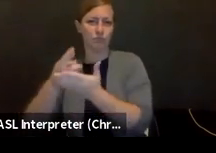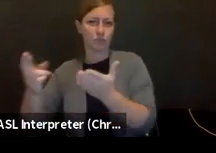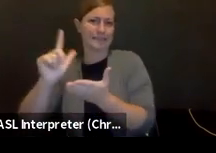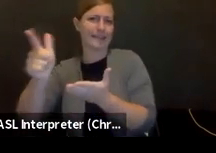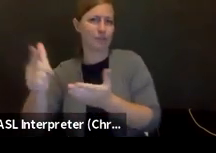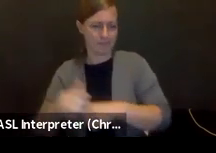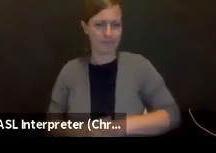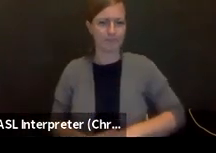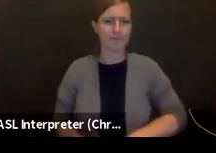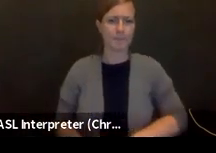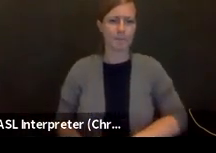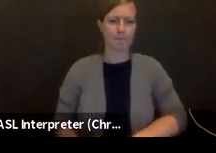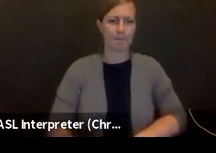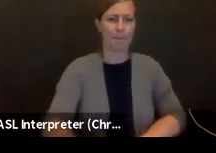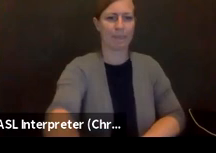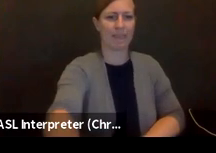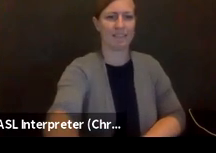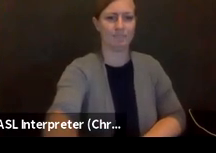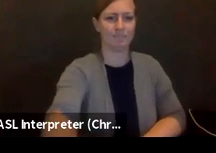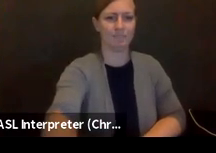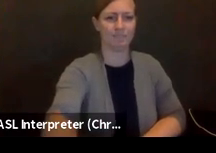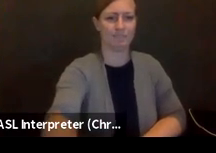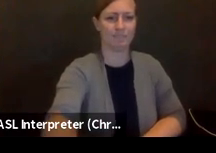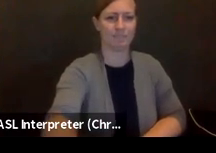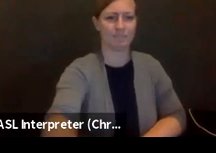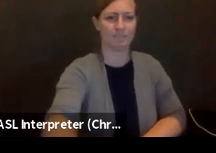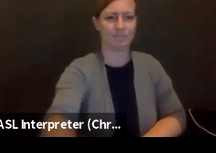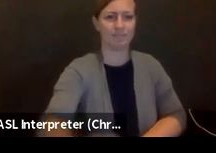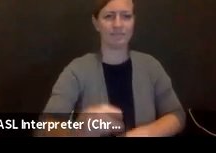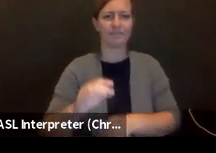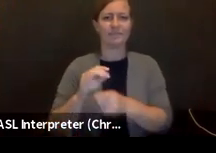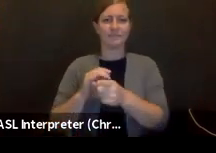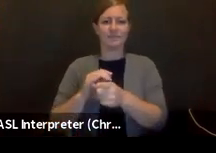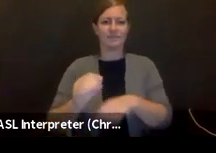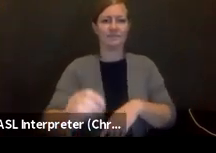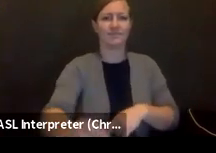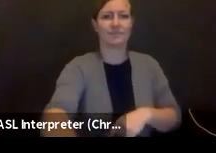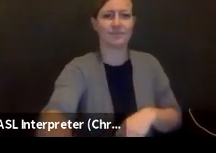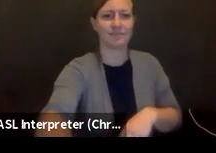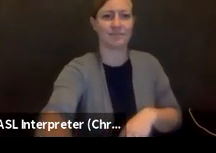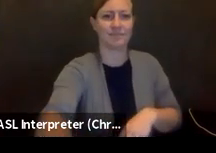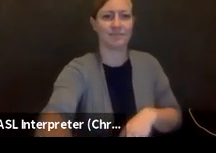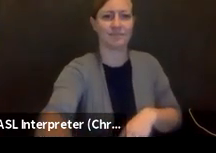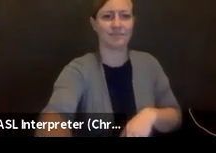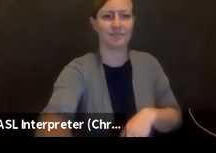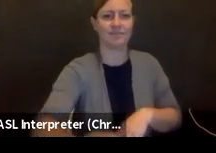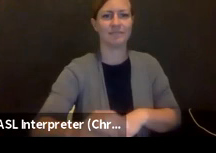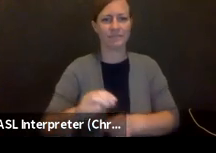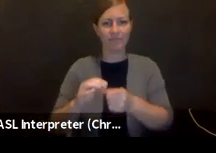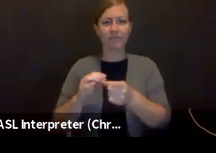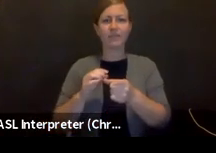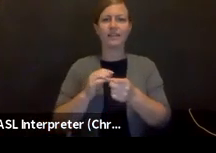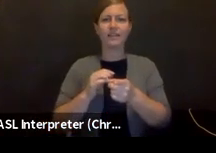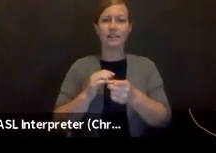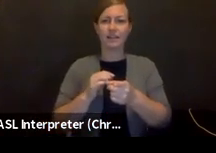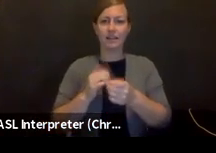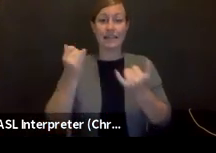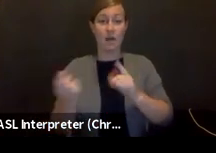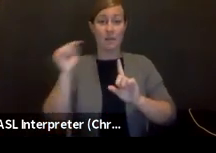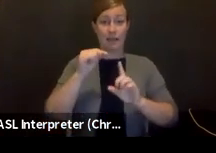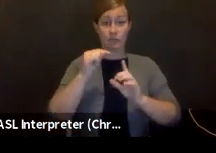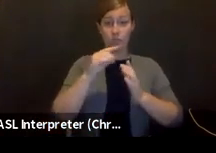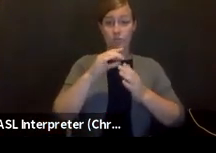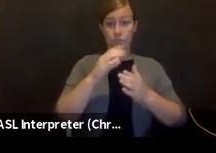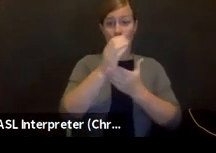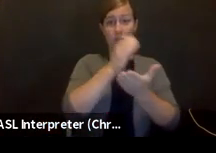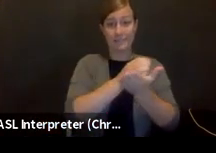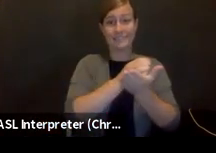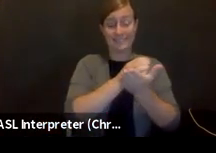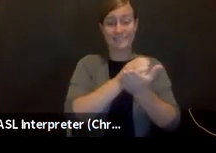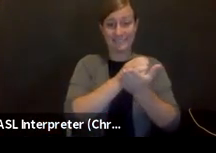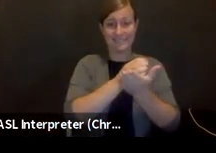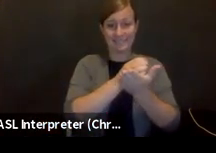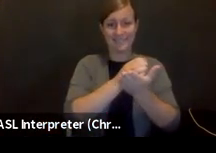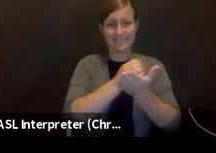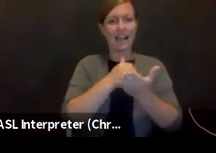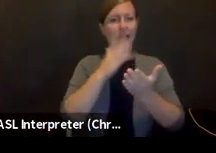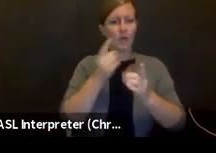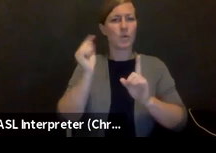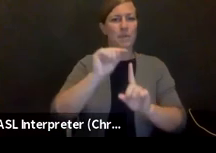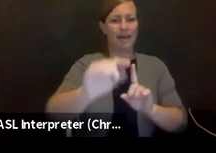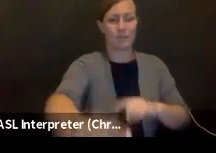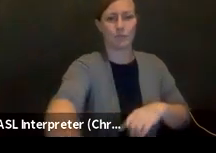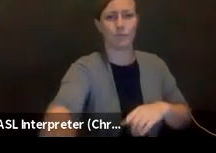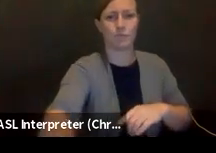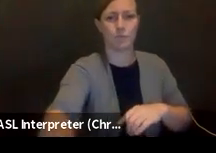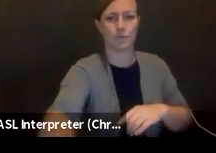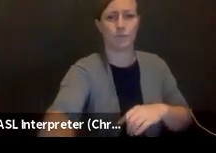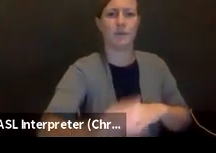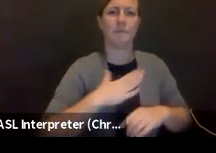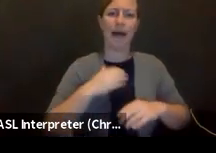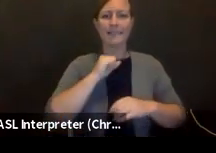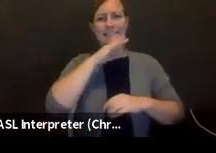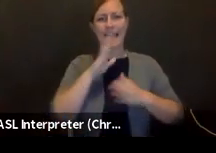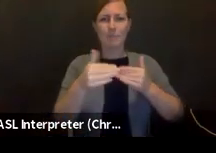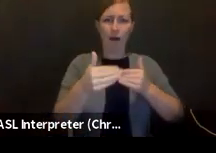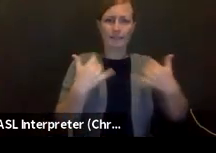ESD 189 - Amy Colburn: So I'm going to go back to. So to get back to my course that I was just in I'm still building some content. So if I go I clicked on this thing over here. But if I go to courses and I go back to my sandbox. And I'm just going to keep working in period one